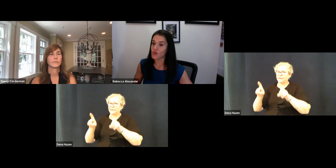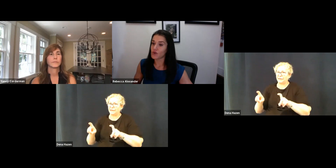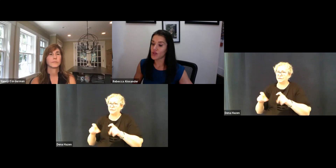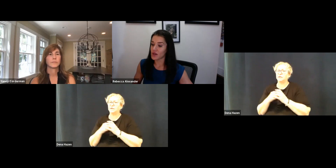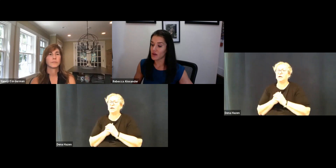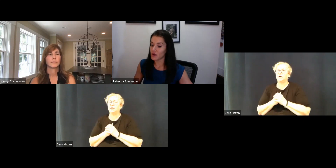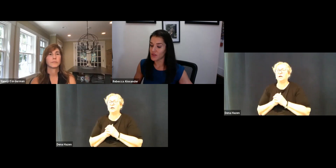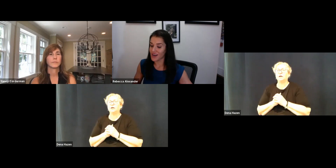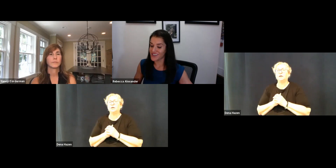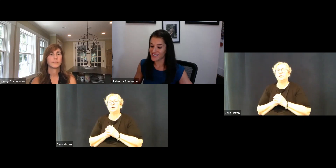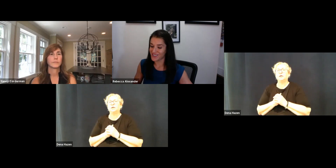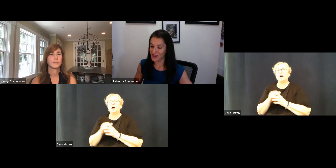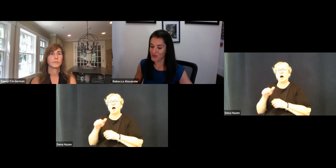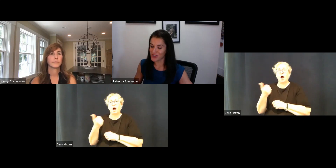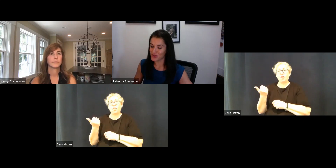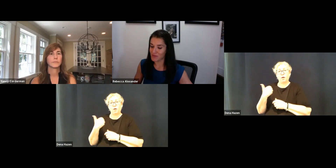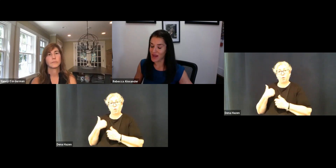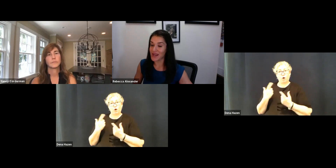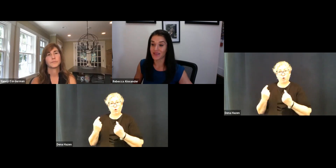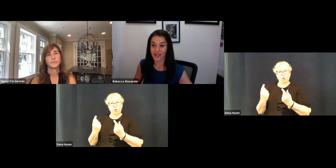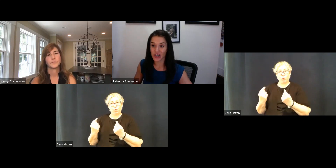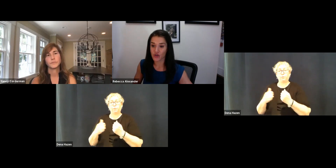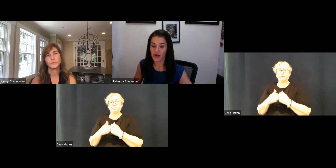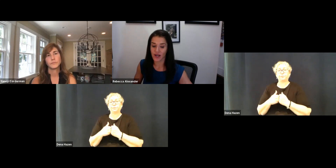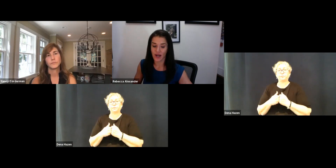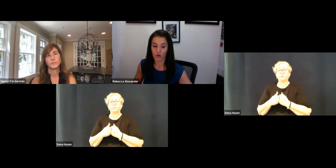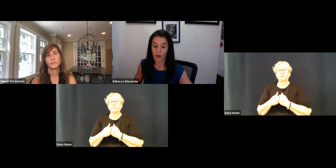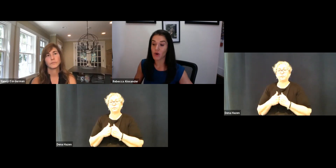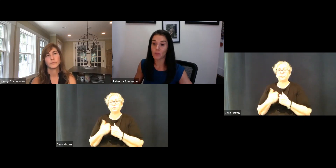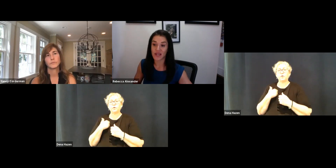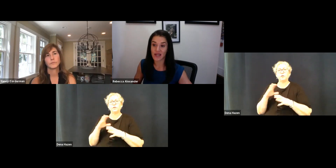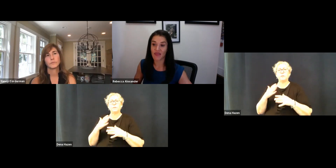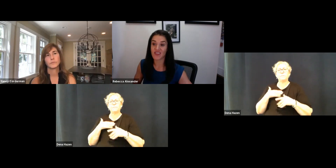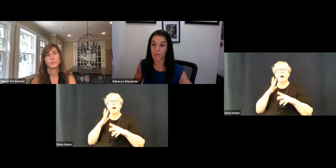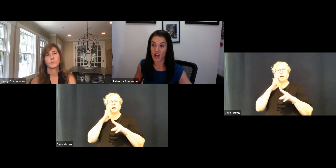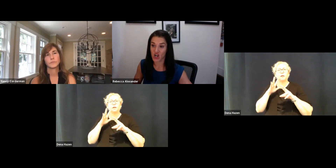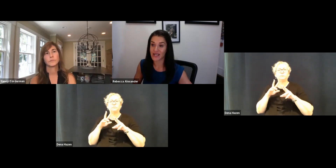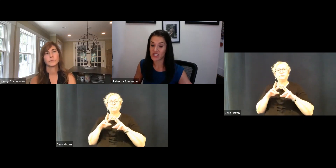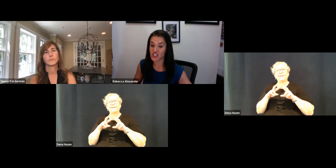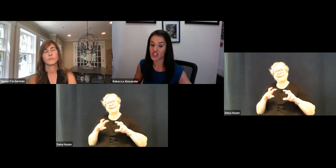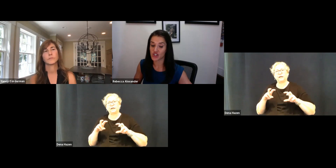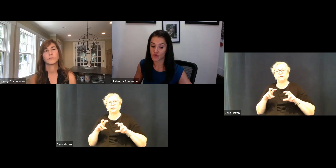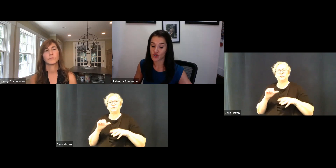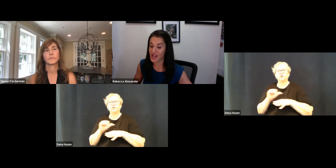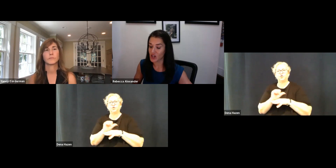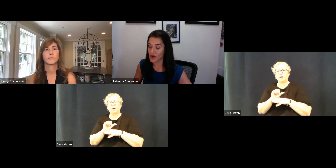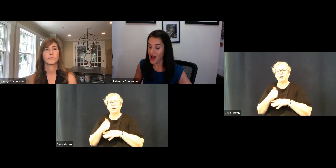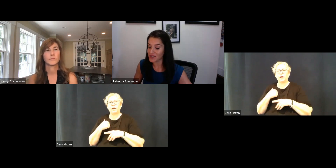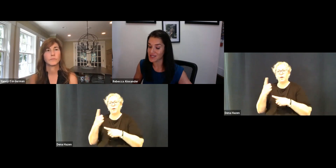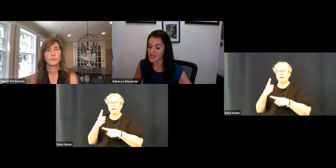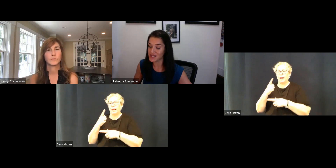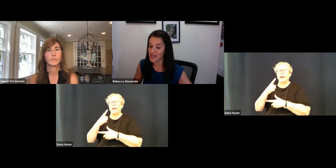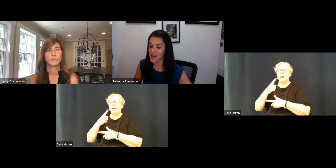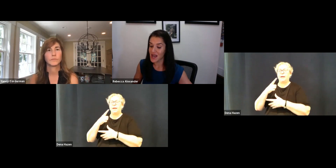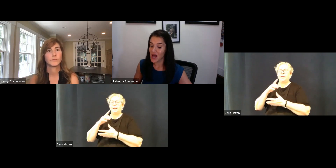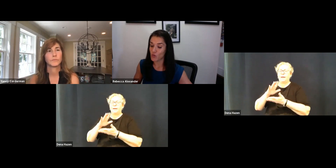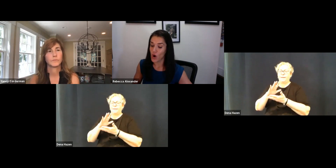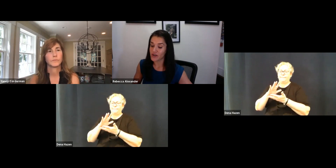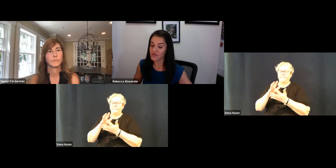The other thing that I did when I was doing my analytic training, I remember being at the American Institute for Psychoanalysis,